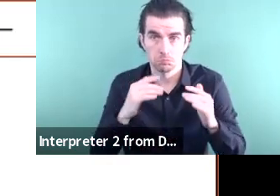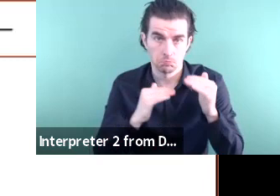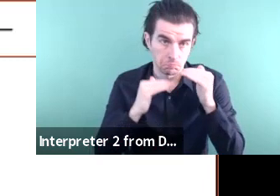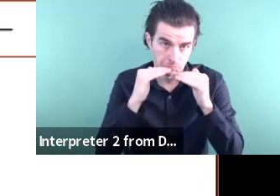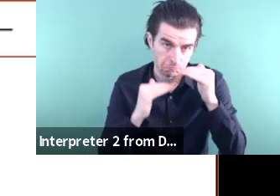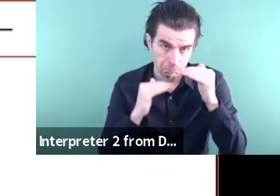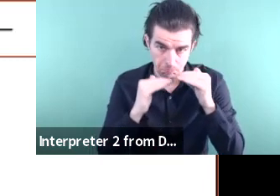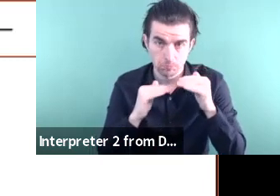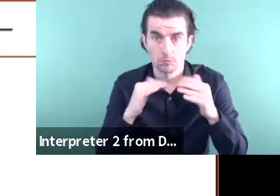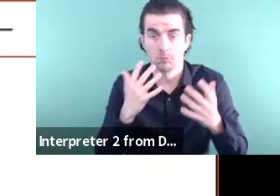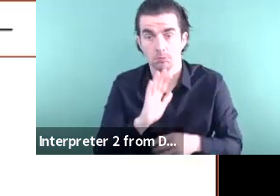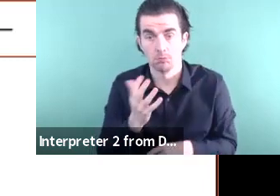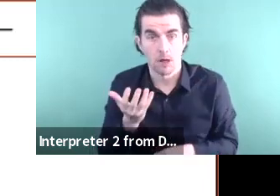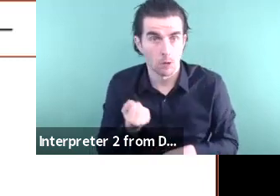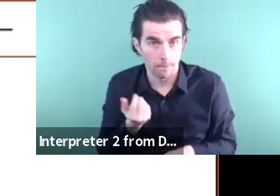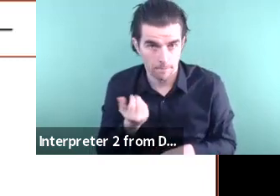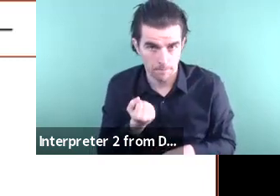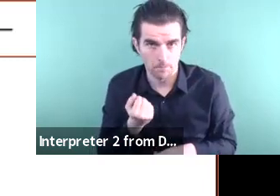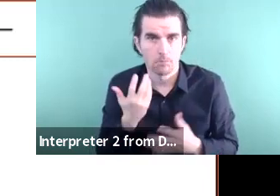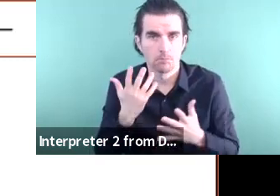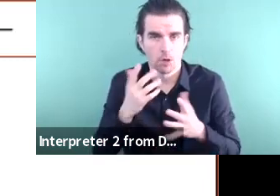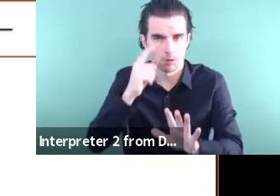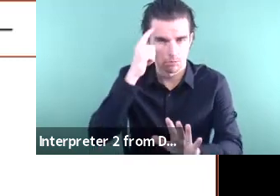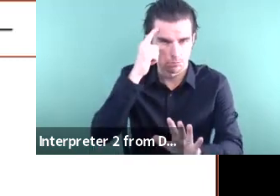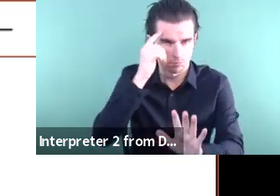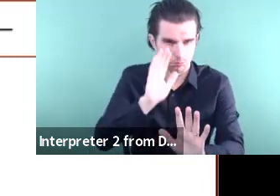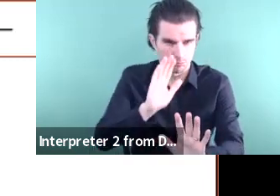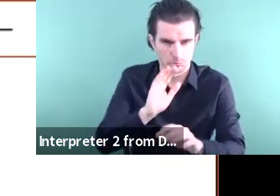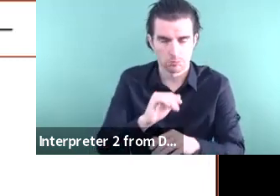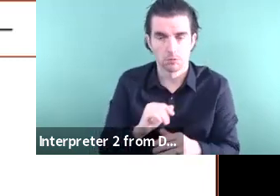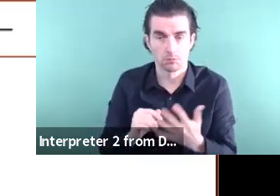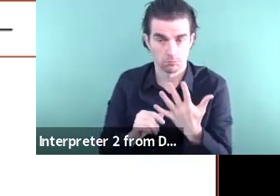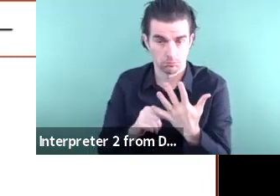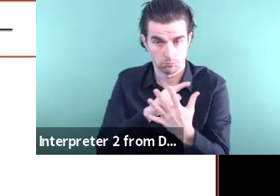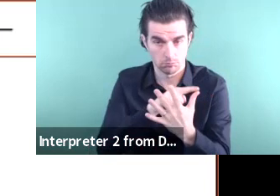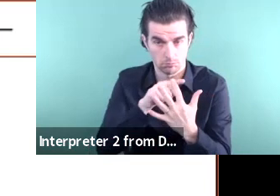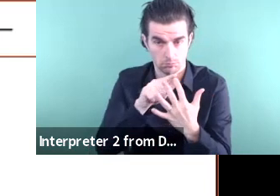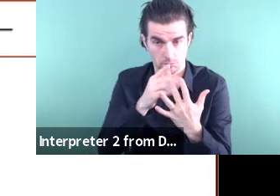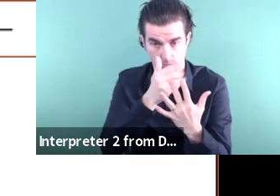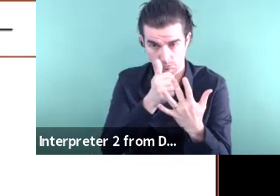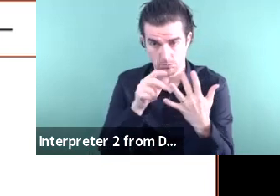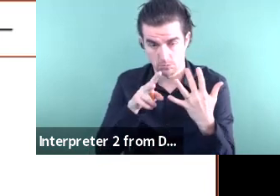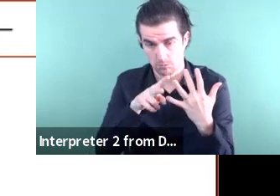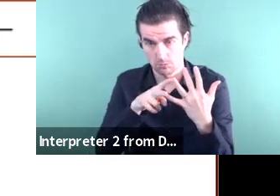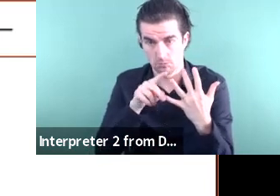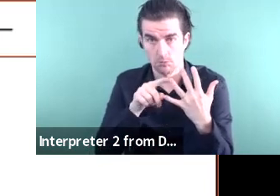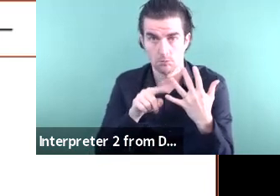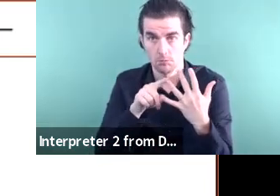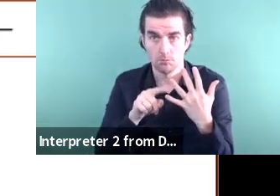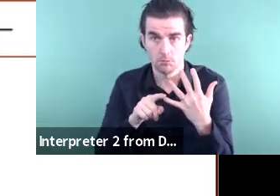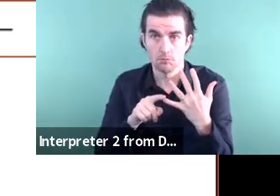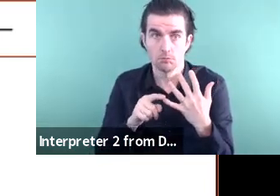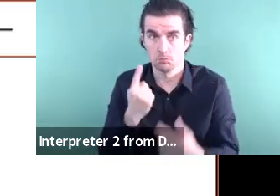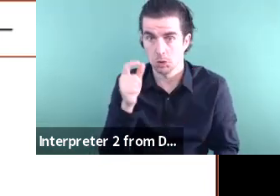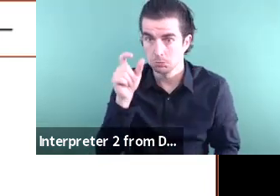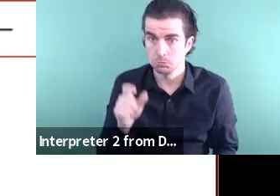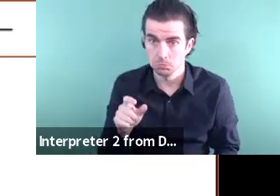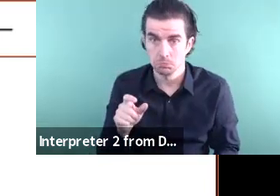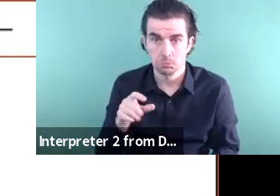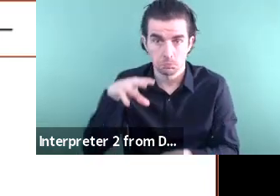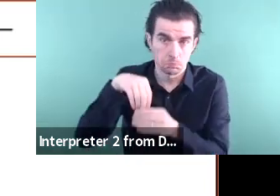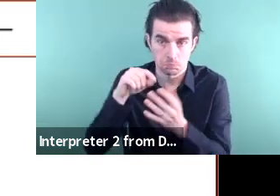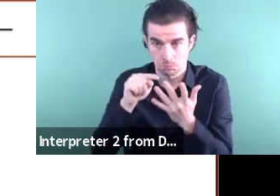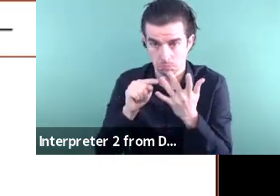This means that their actual income in comparison terms with other households will be lower and so